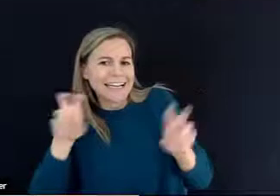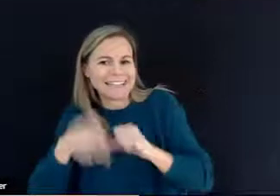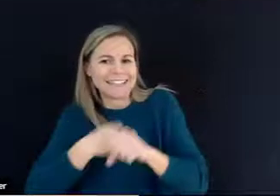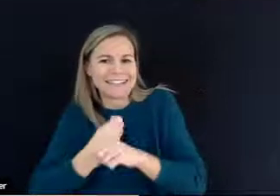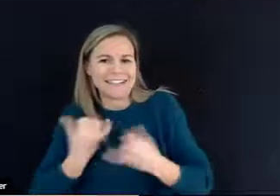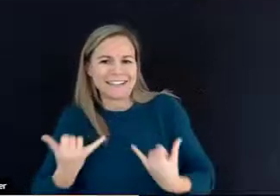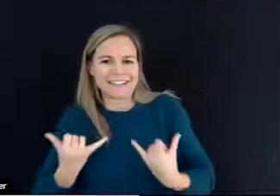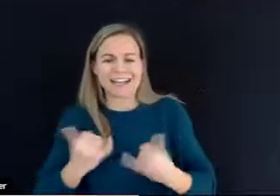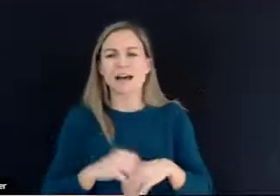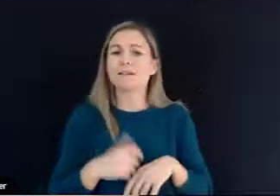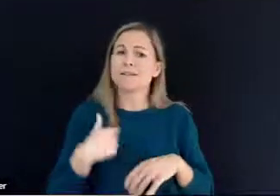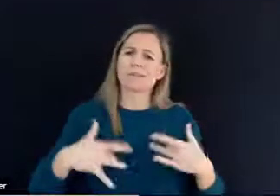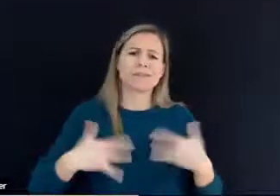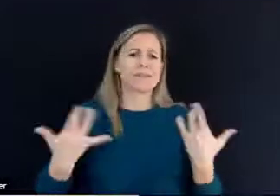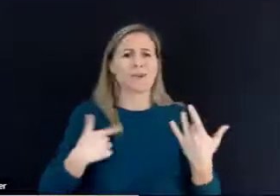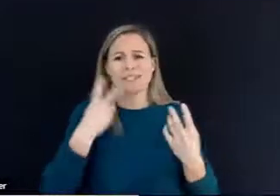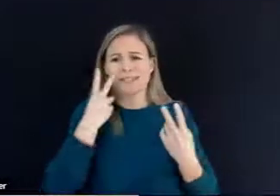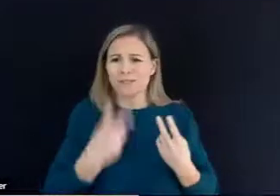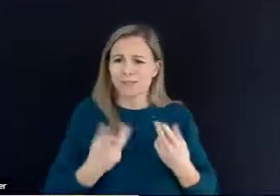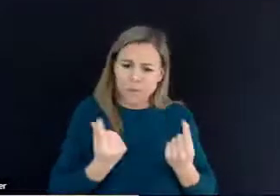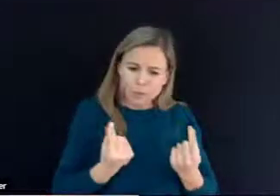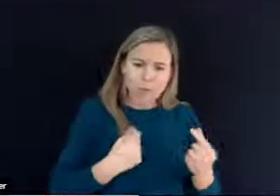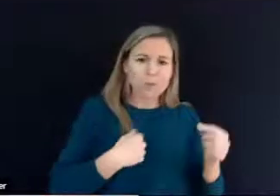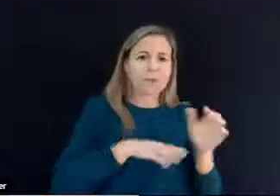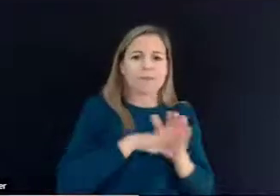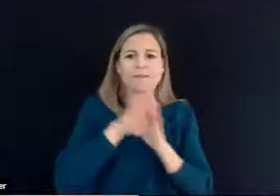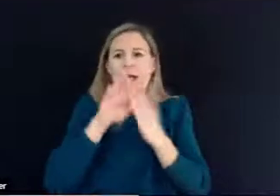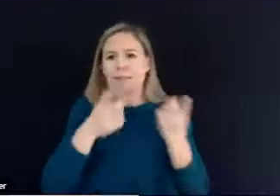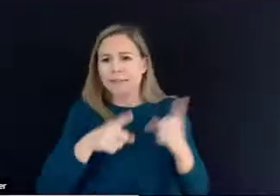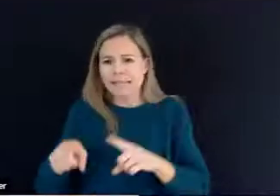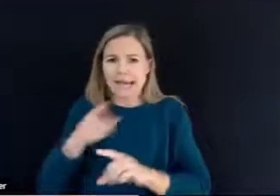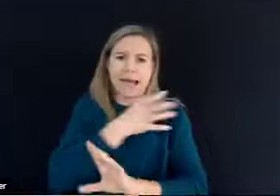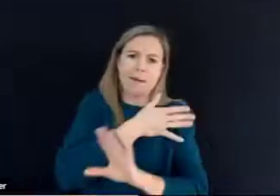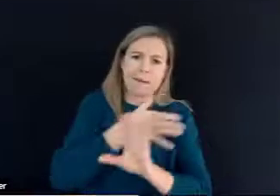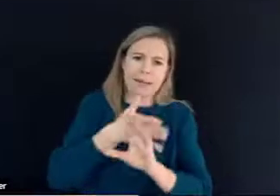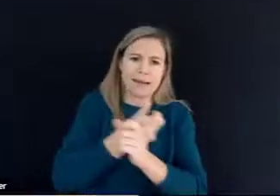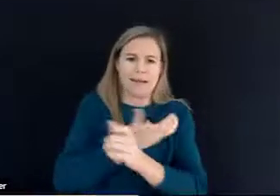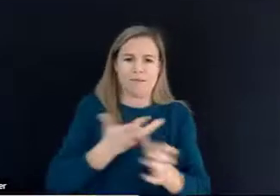what we've been able to do and to continue partnering